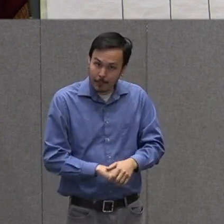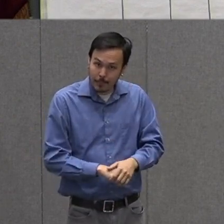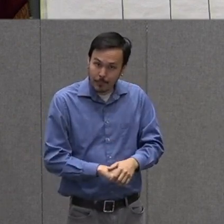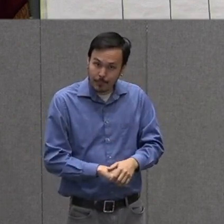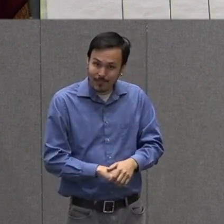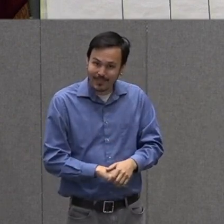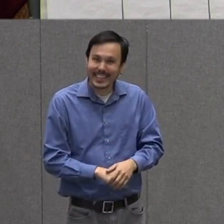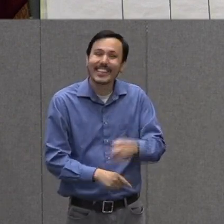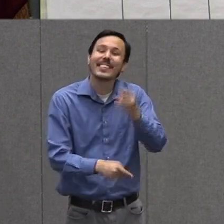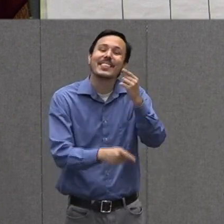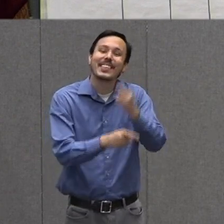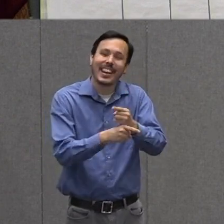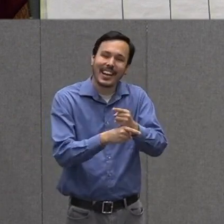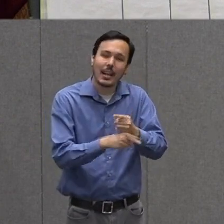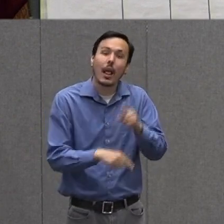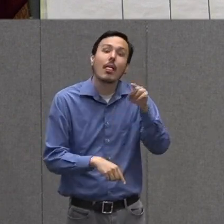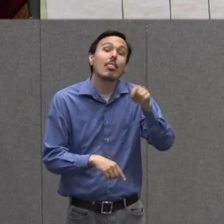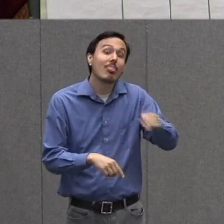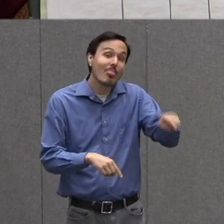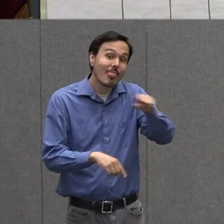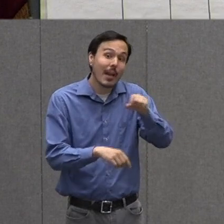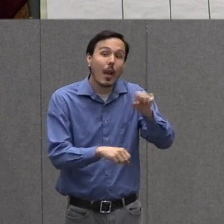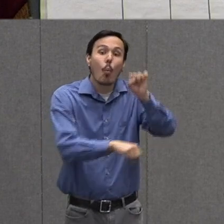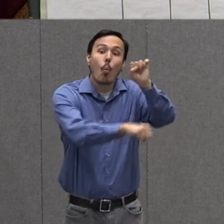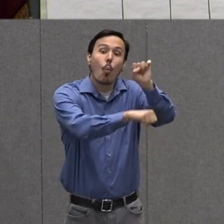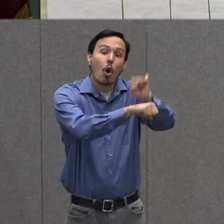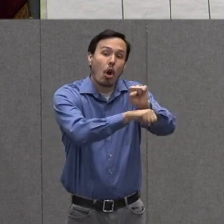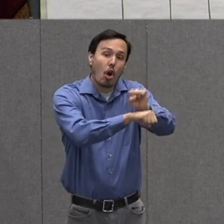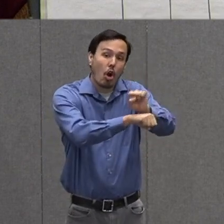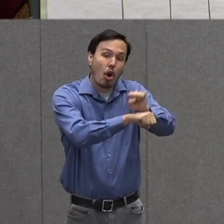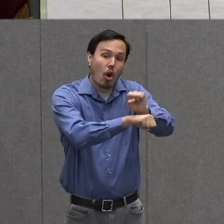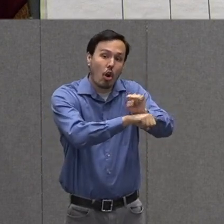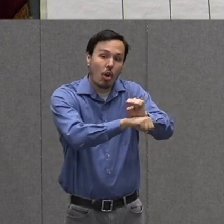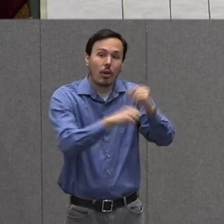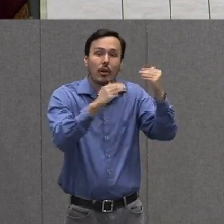That's right, they work. They help.